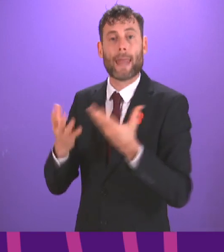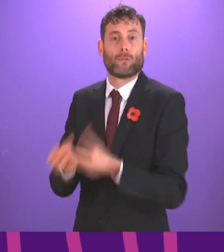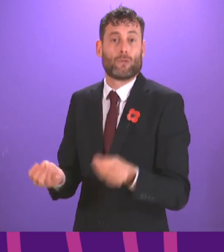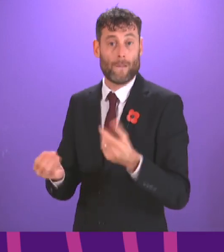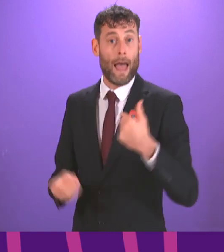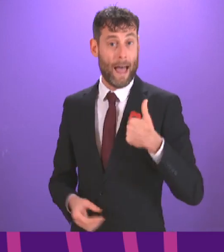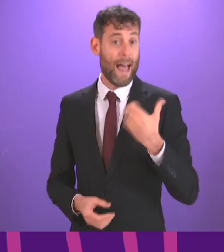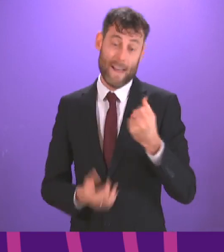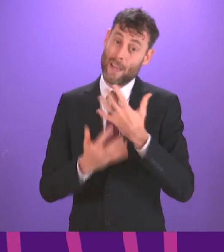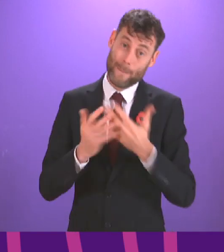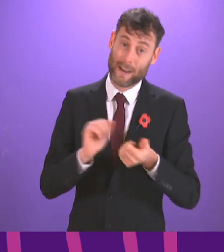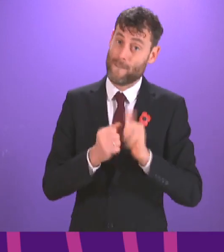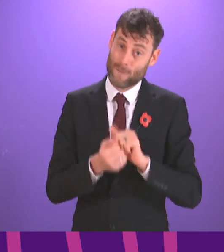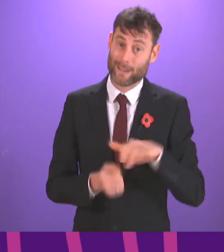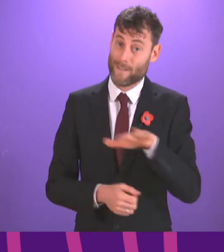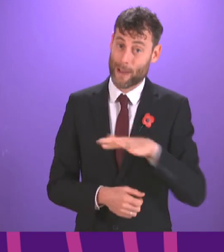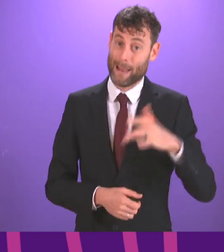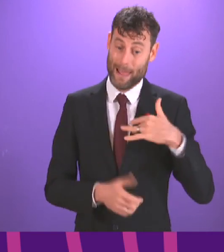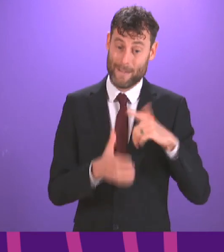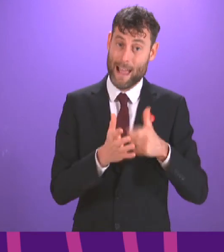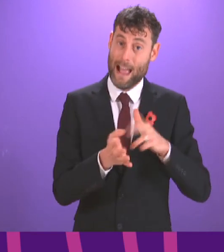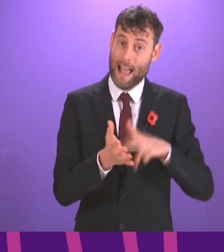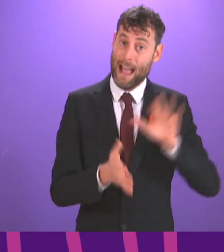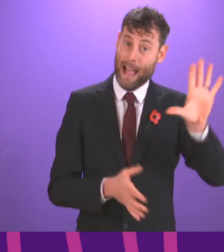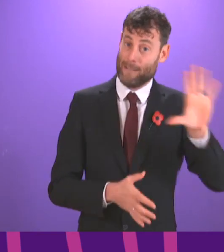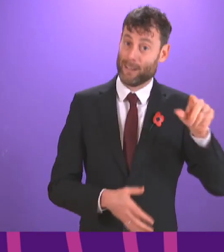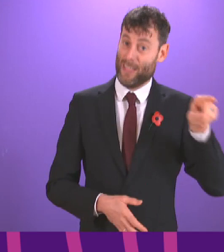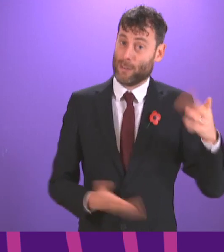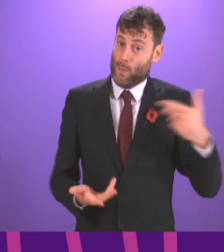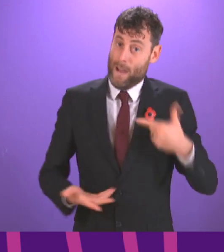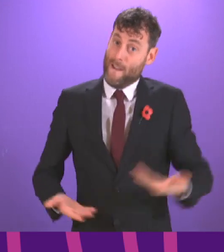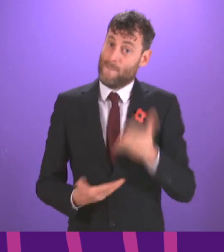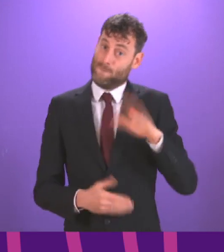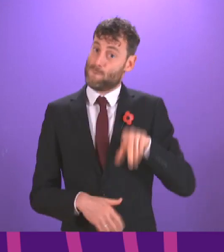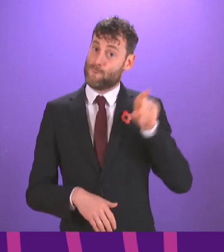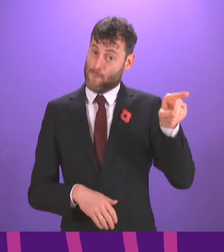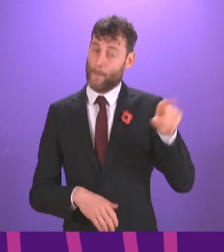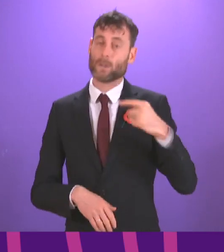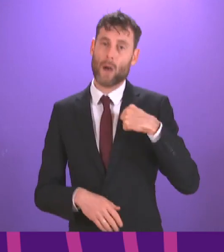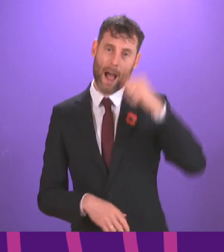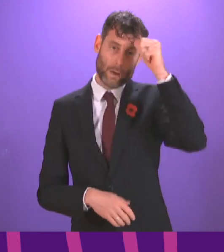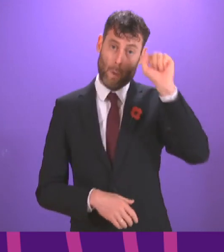and Arran, as that is the part of the country that I come from, and I know that the programme is generally working very well in that area.